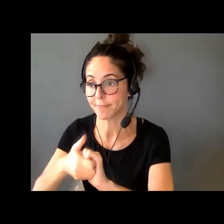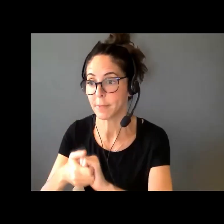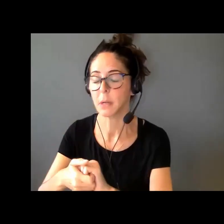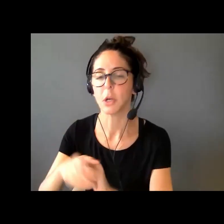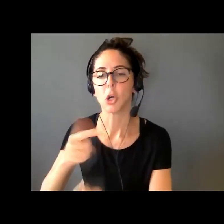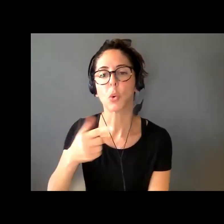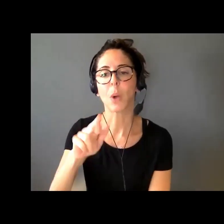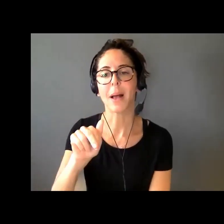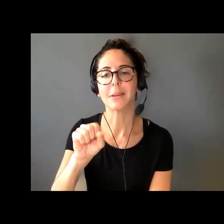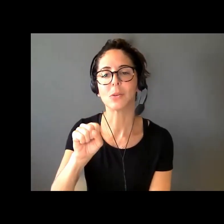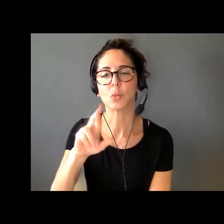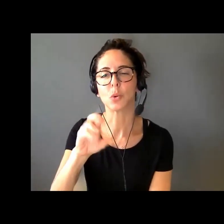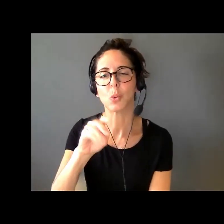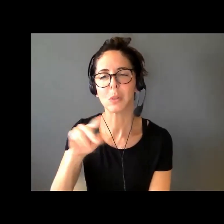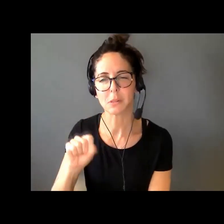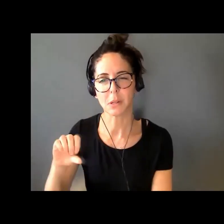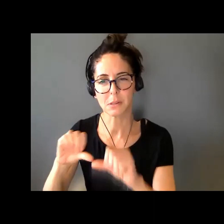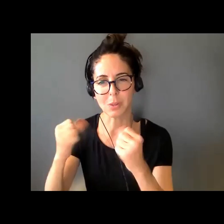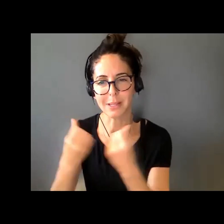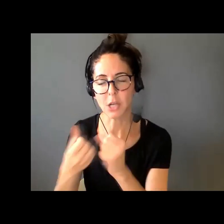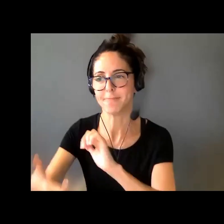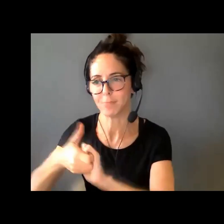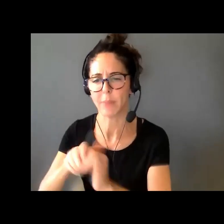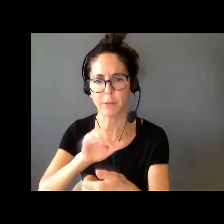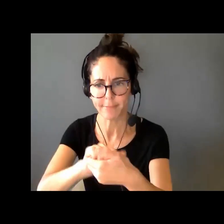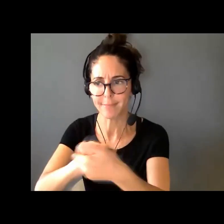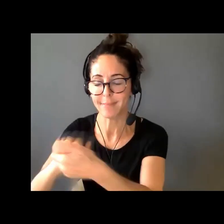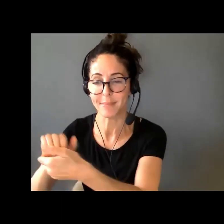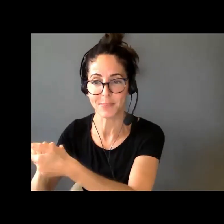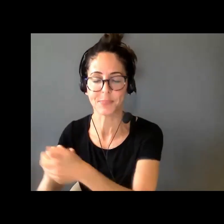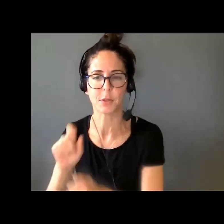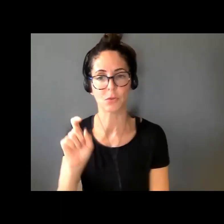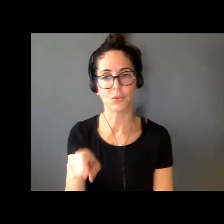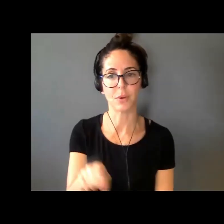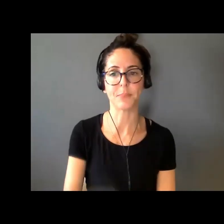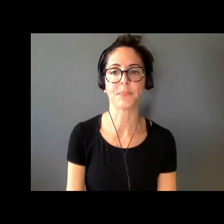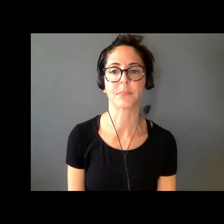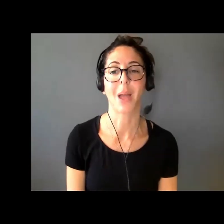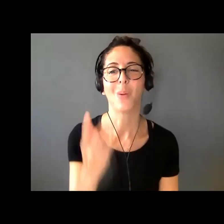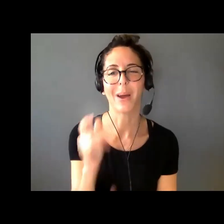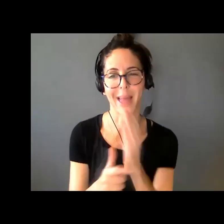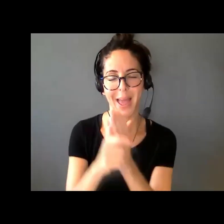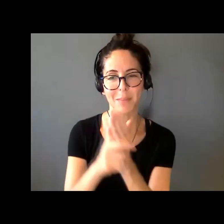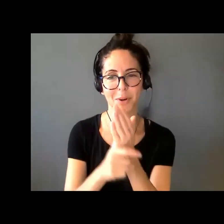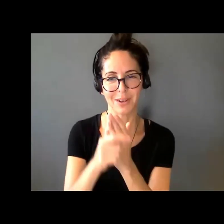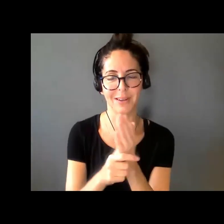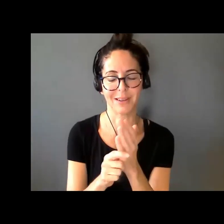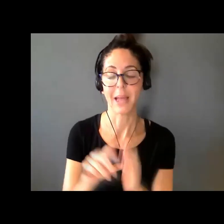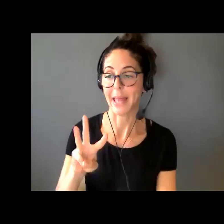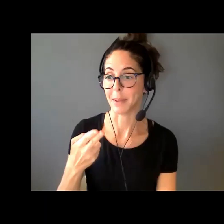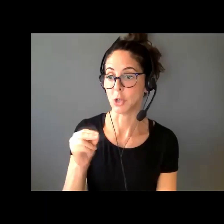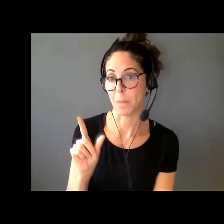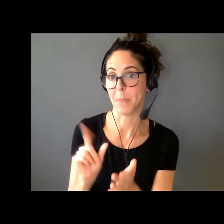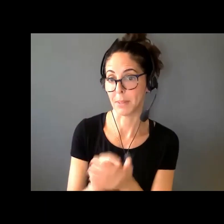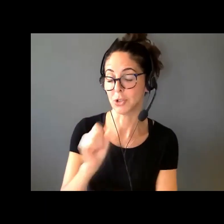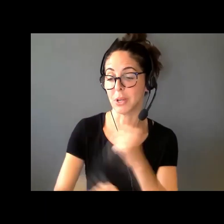where the research is conducted. There was a handbook published by WHO in 2021 on “Social